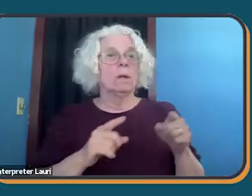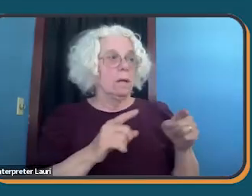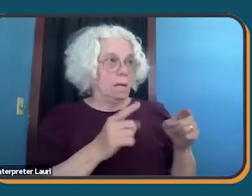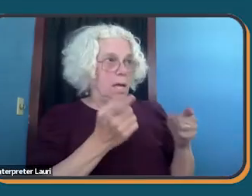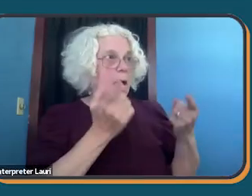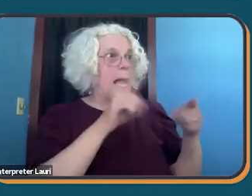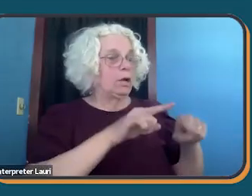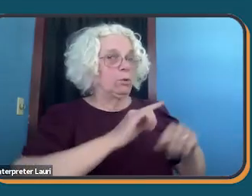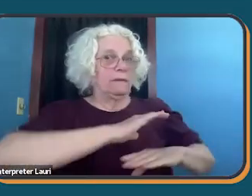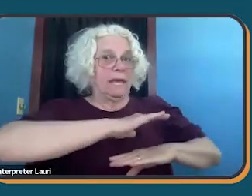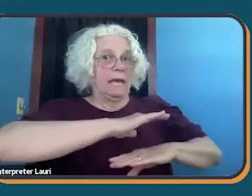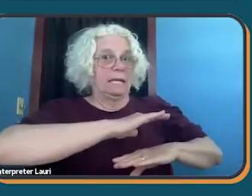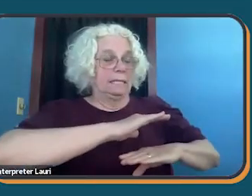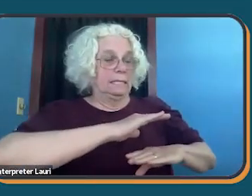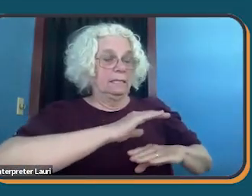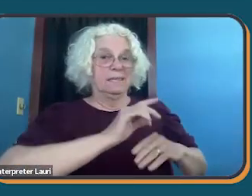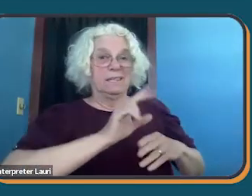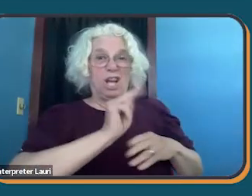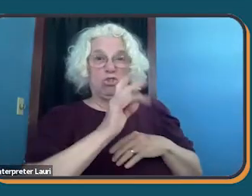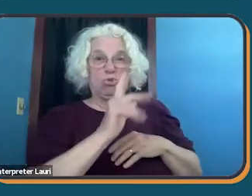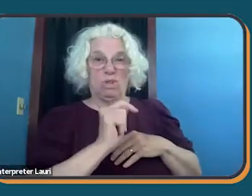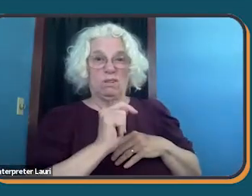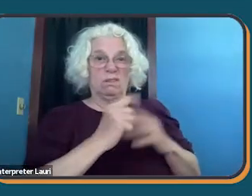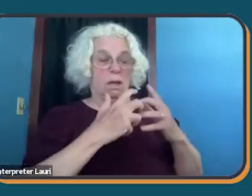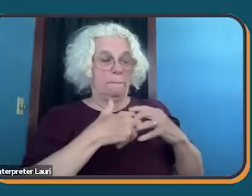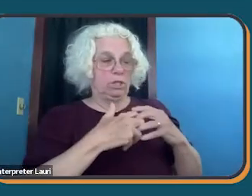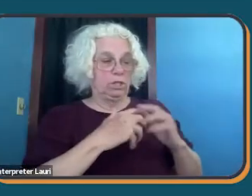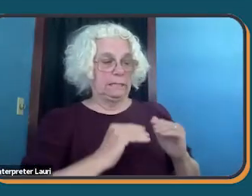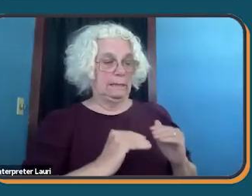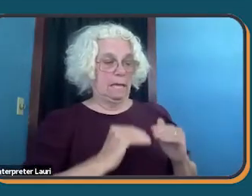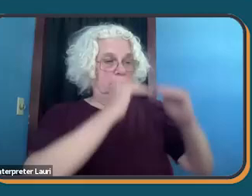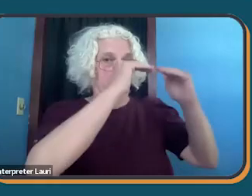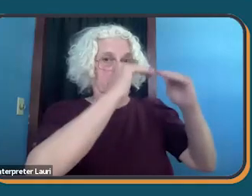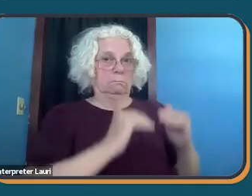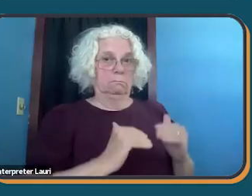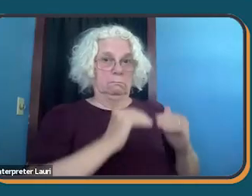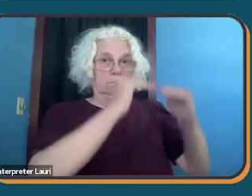is extremely important to be able to get that to her level while she’s seated in her chair.